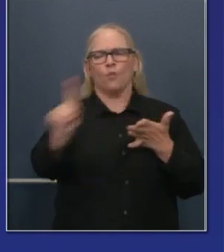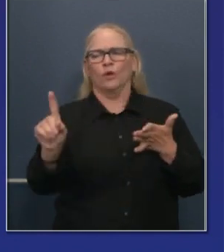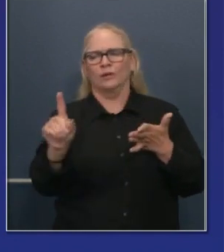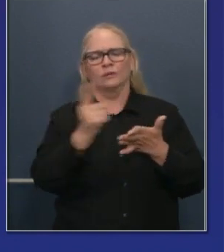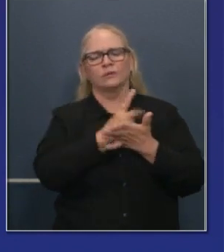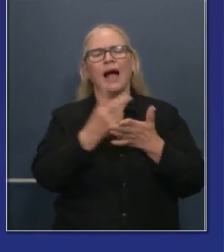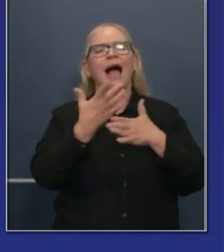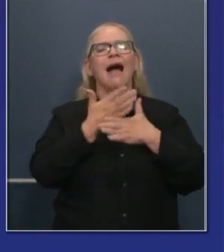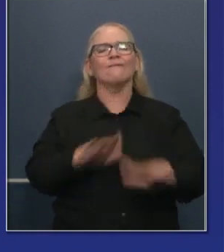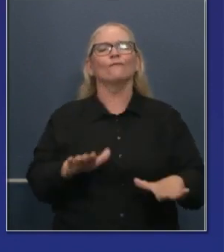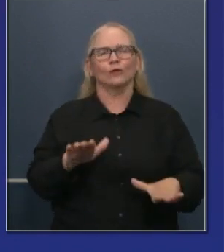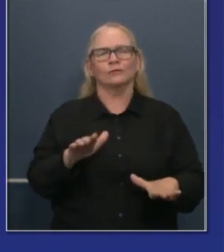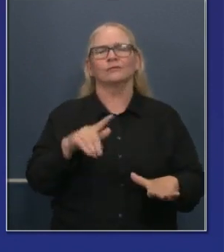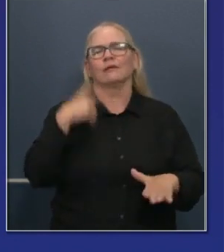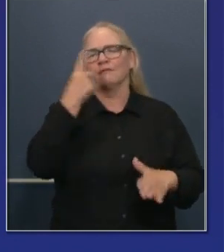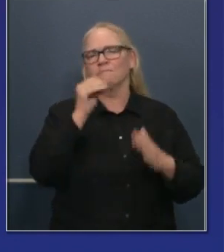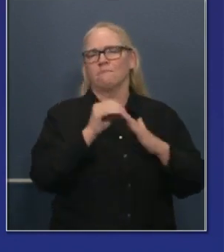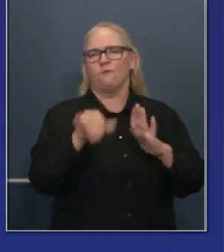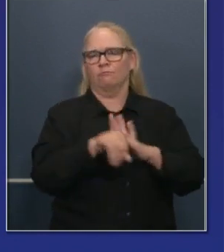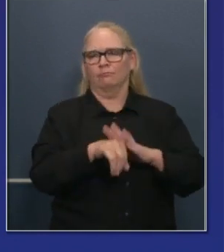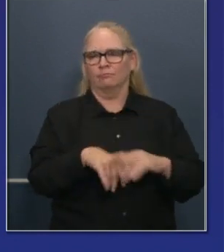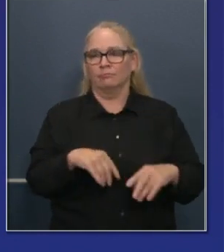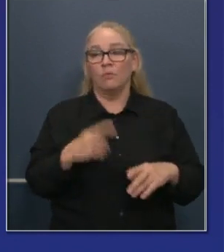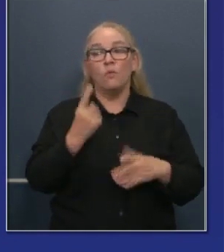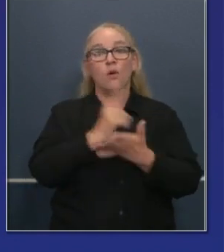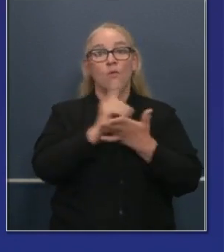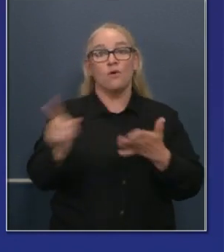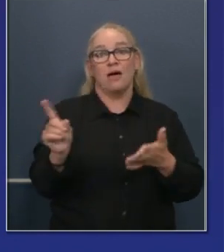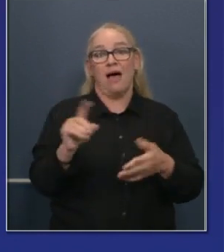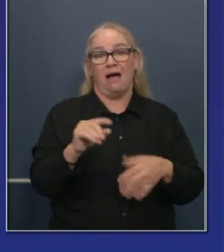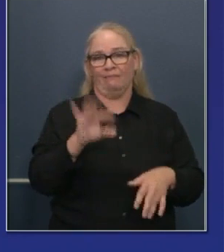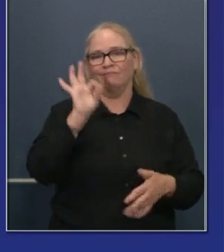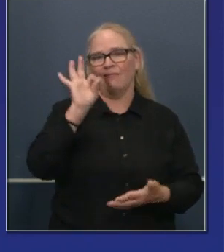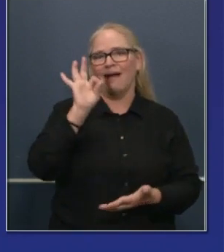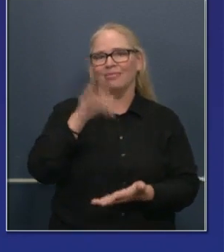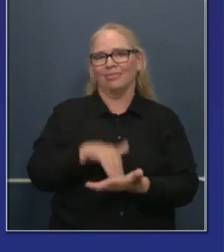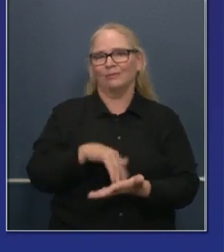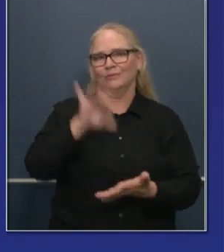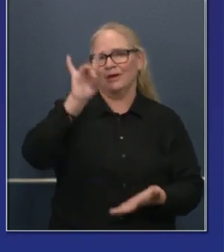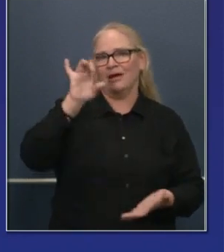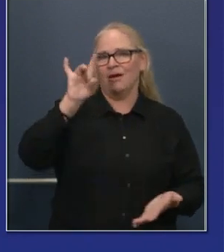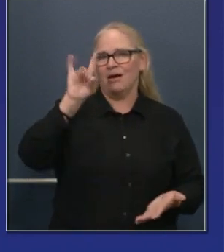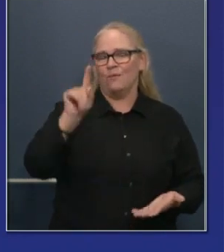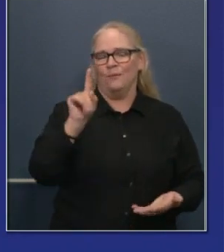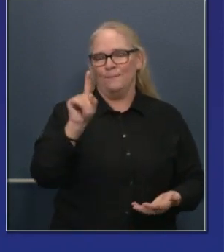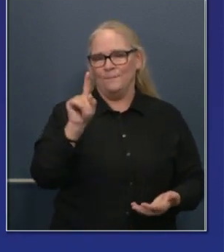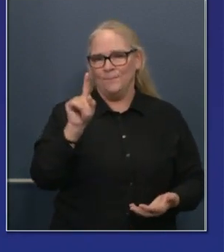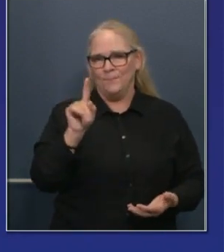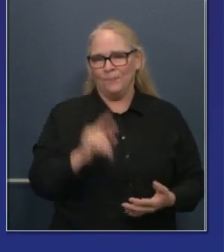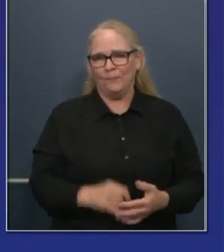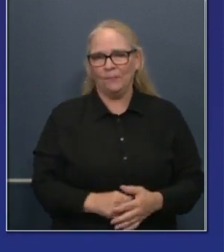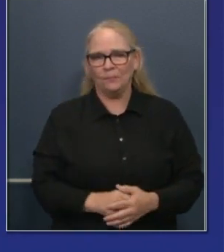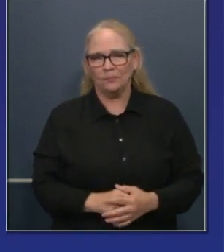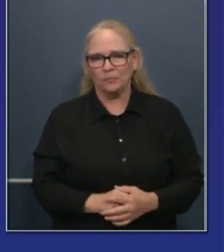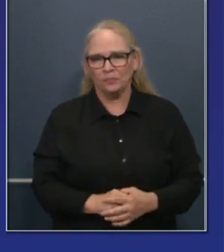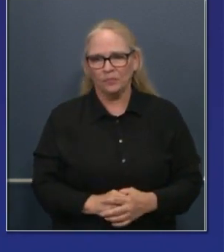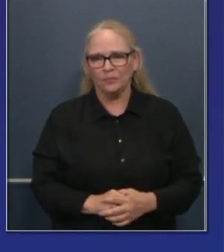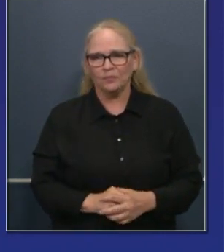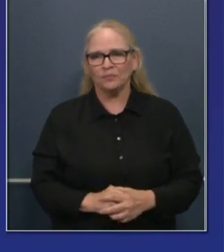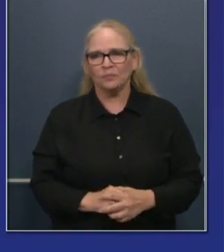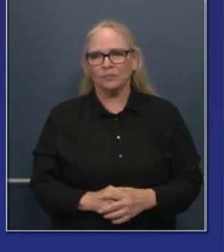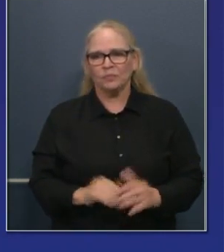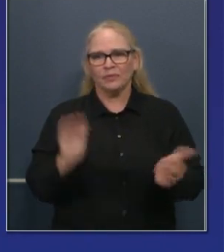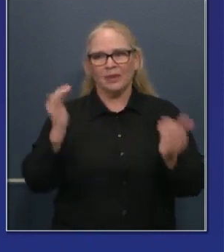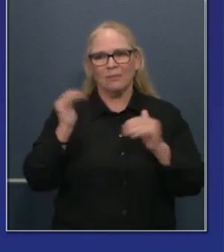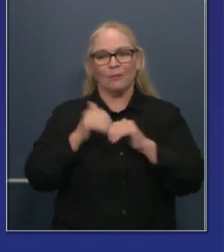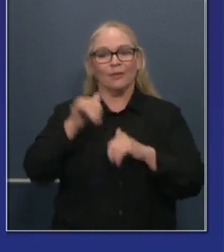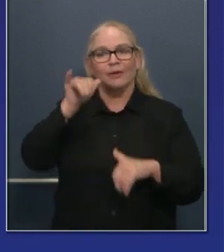WHILE MANY LOOK AT THE DAY TODAY, WE LOOK AT THESE SEVEN-DAY, 14-DAY AVERAGES.